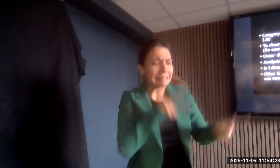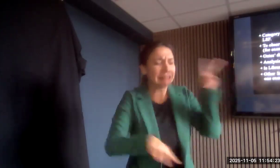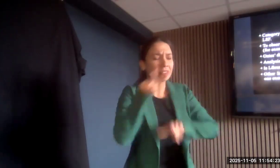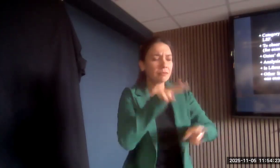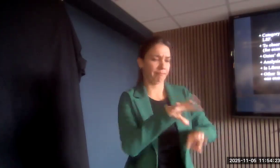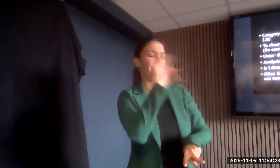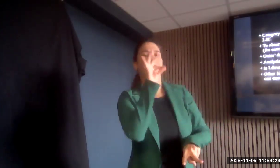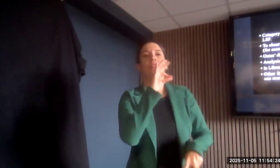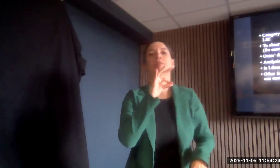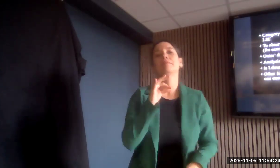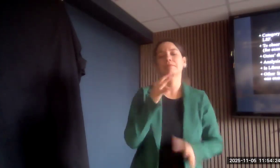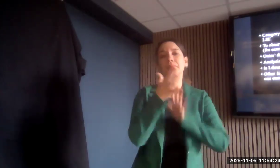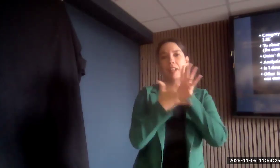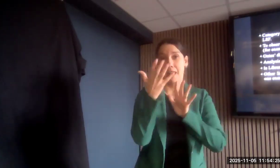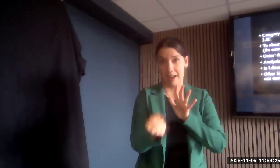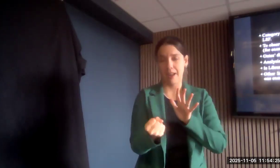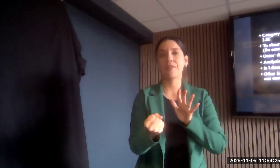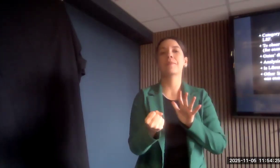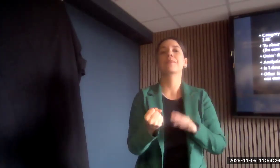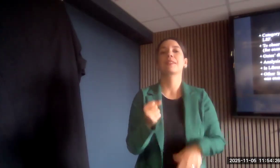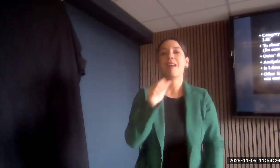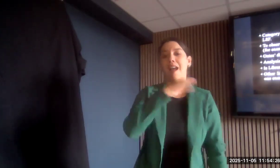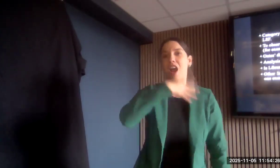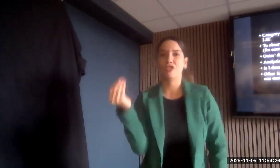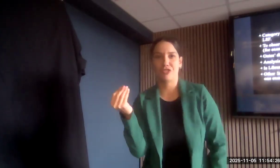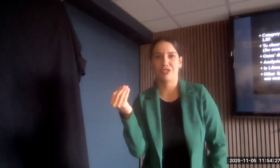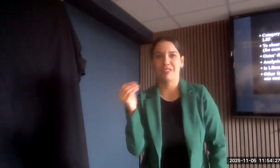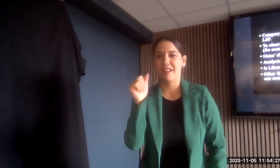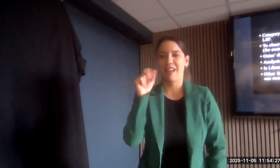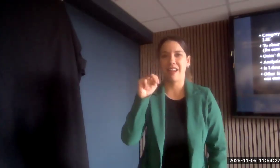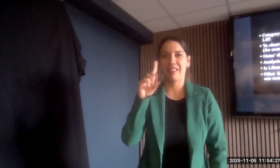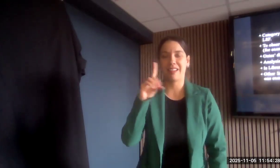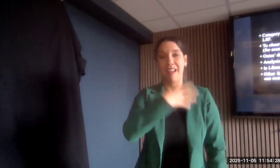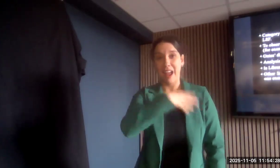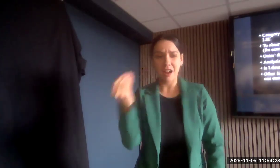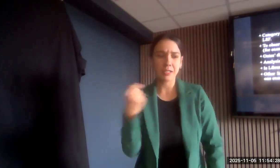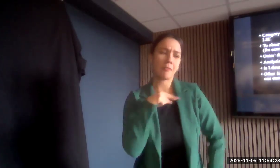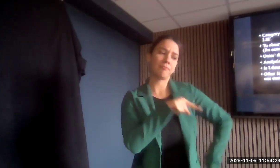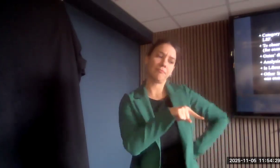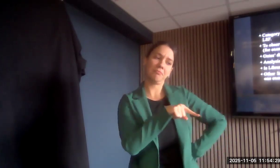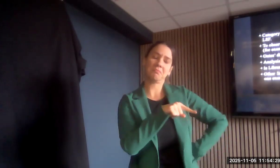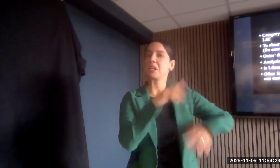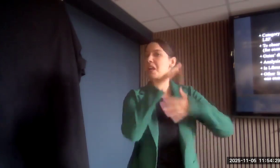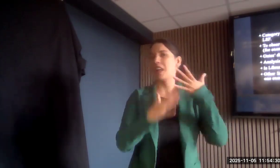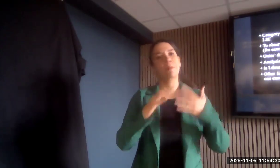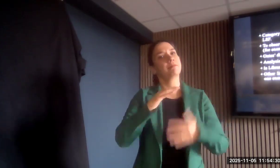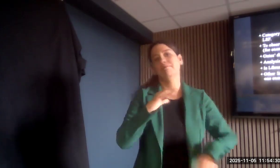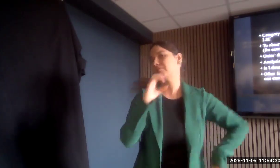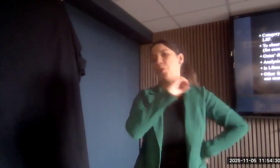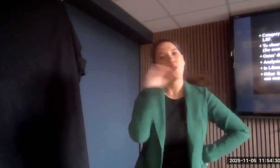there are some ASL signs. But we don't necessarily see used in Libras, for example, the sign AND.